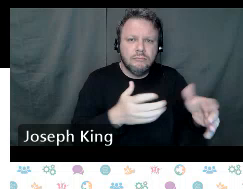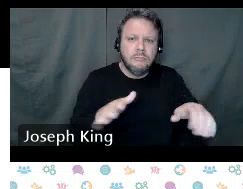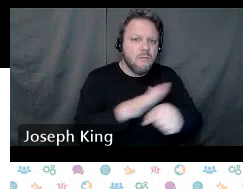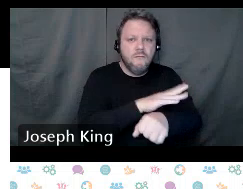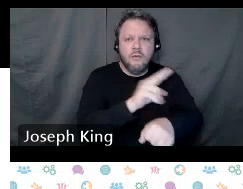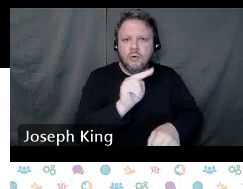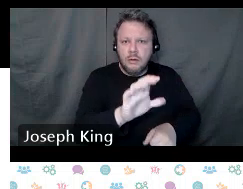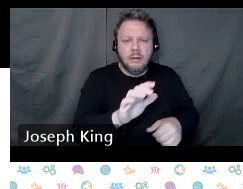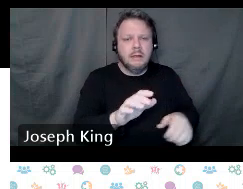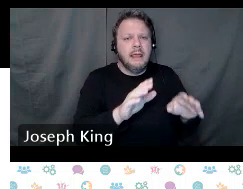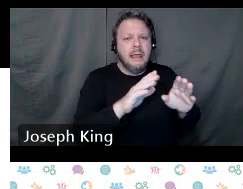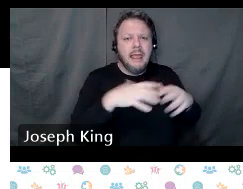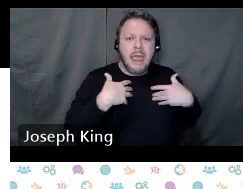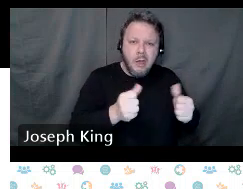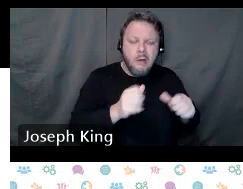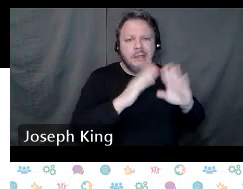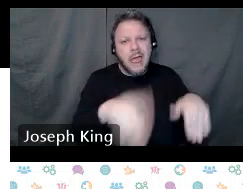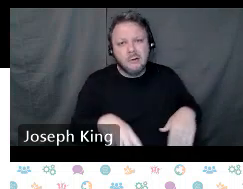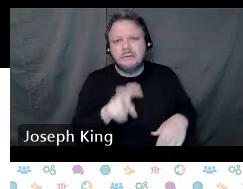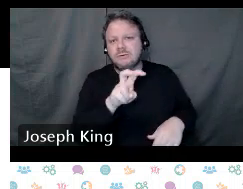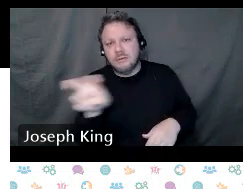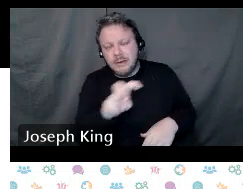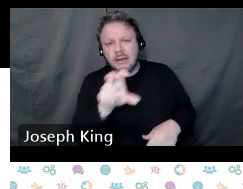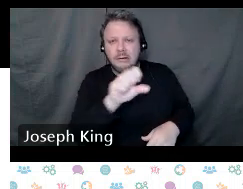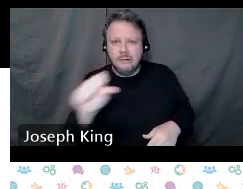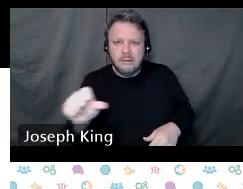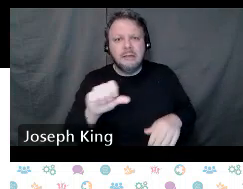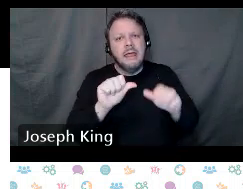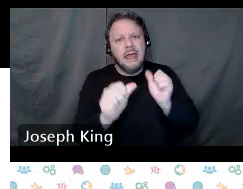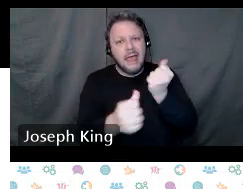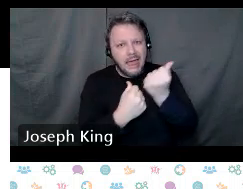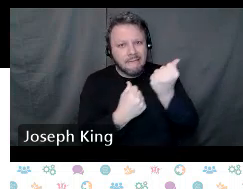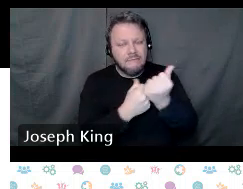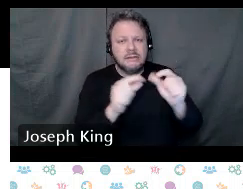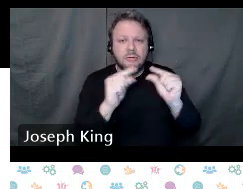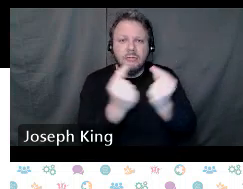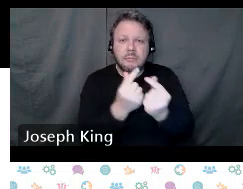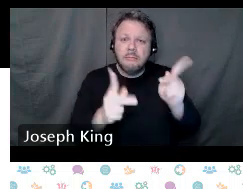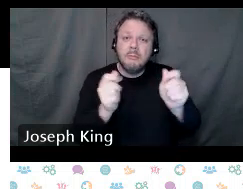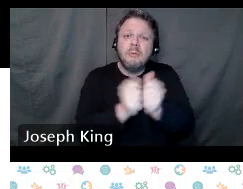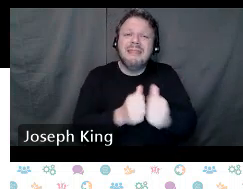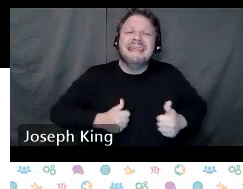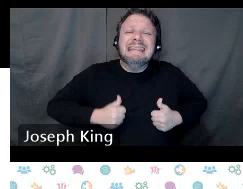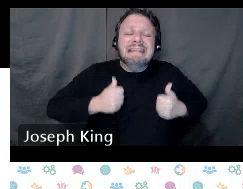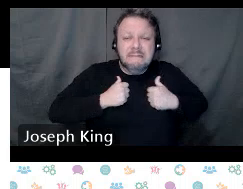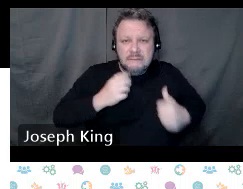health, housing, transportation, social services, advocacy groups, and people with lived experiences.